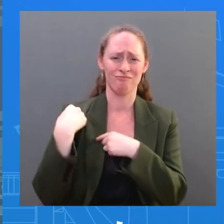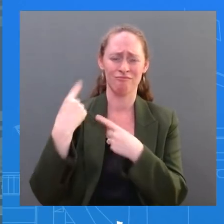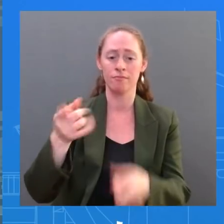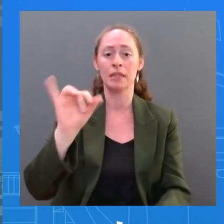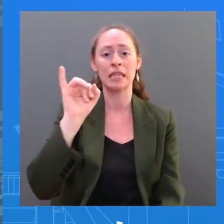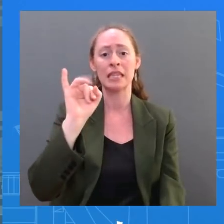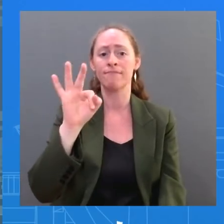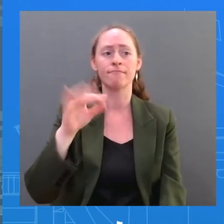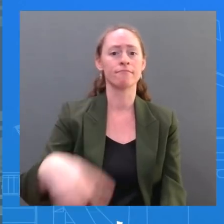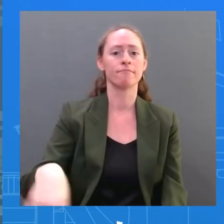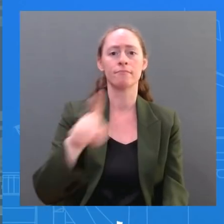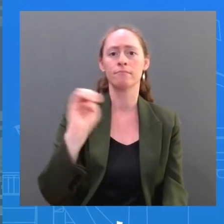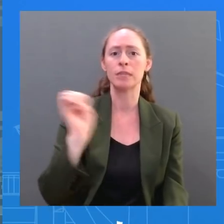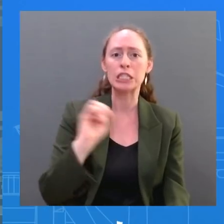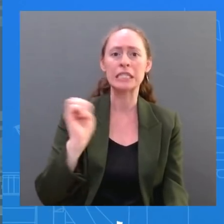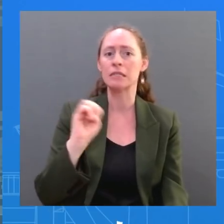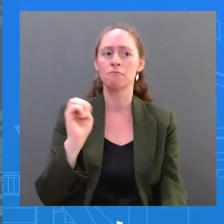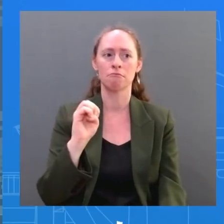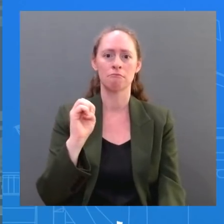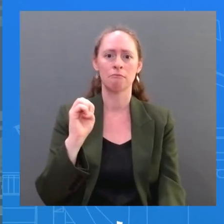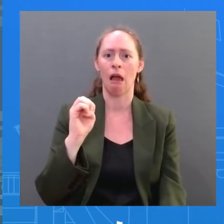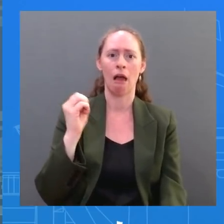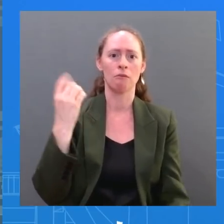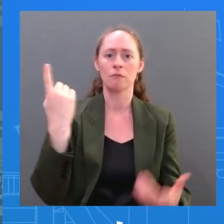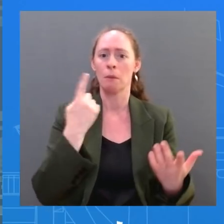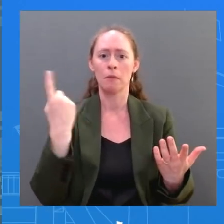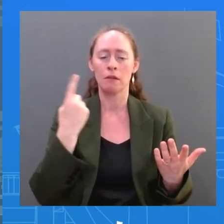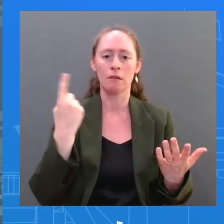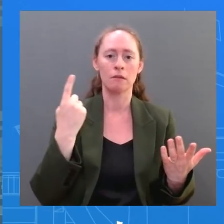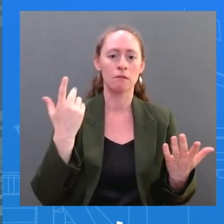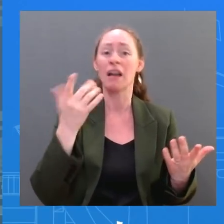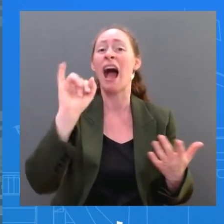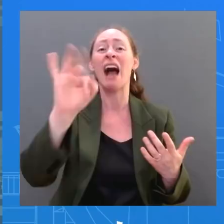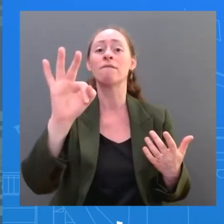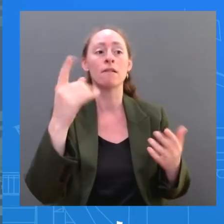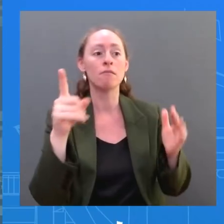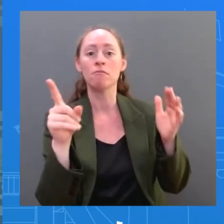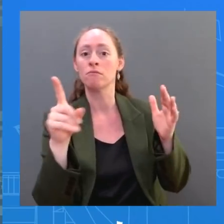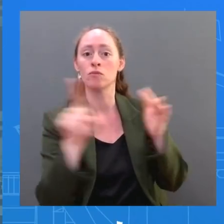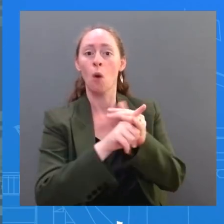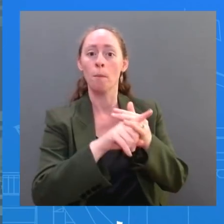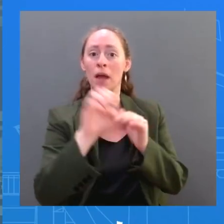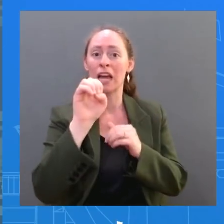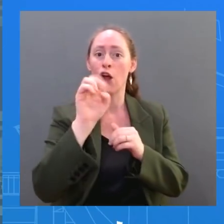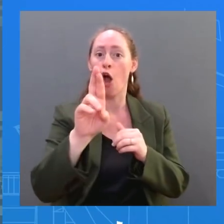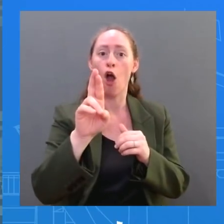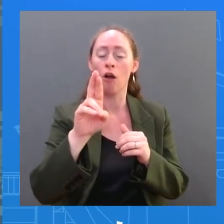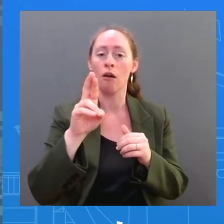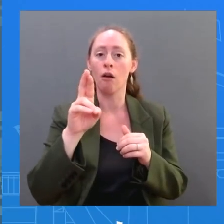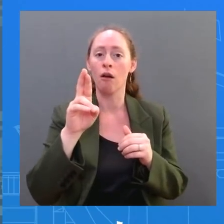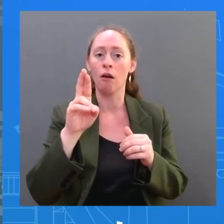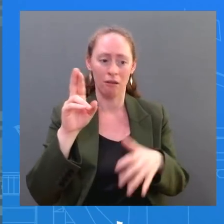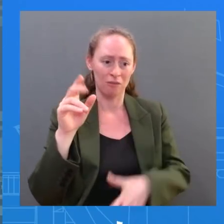into an emergency room and they're pregnant, that they are getting the care that they need and that they are not being turned away because --